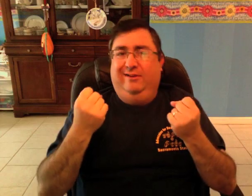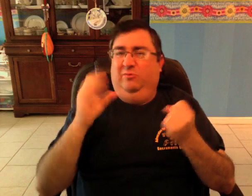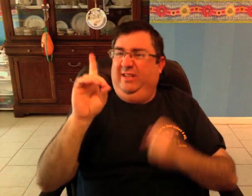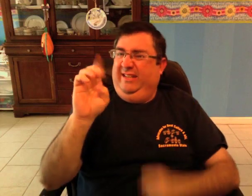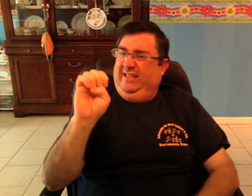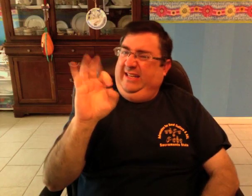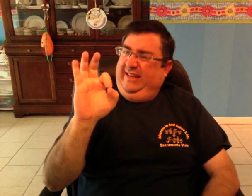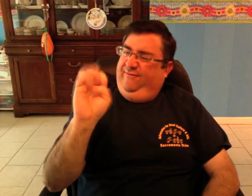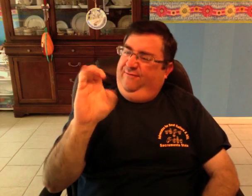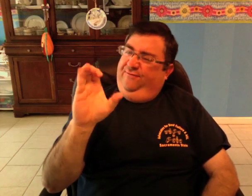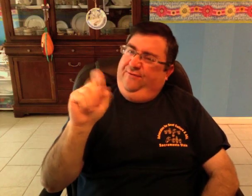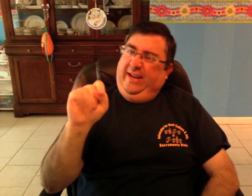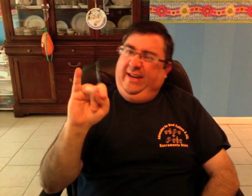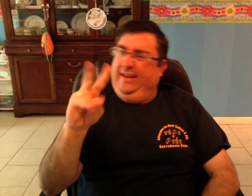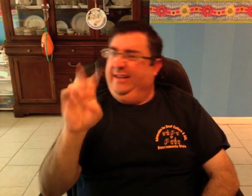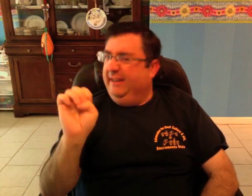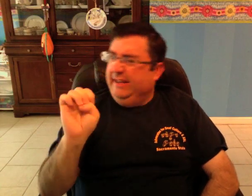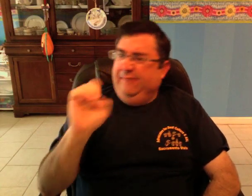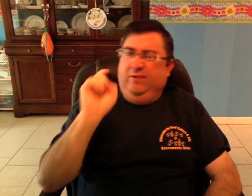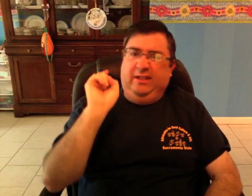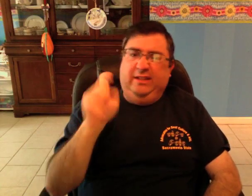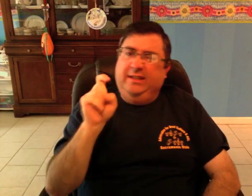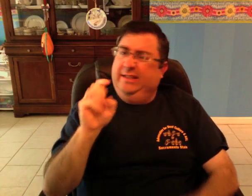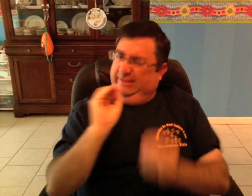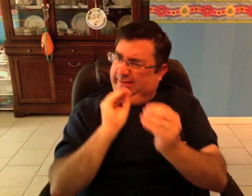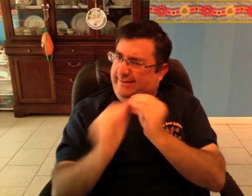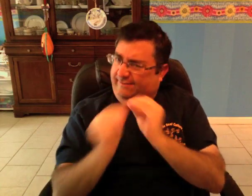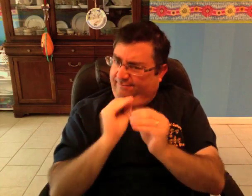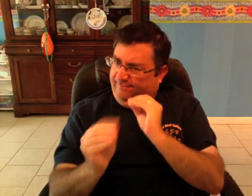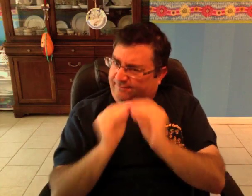which perceives us Deaf people as "broken", "defective" and "in need of being fixed".